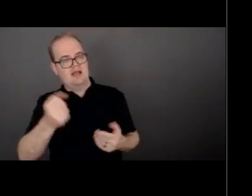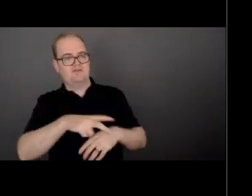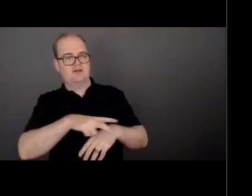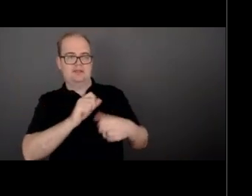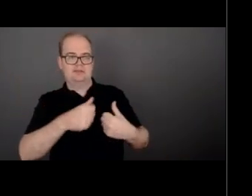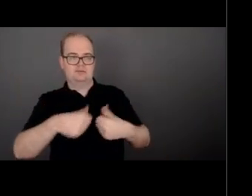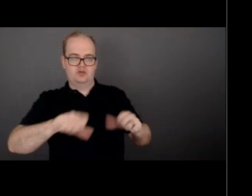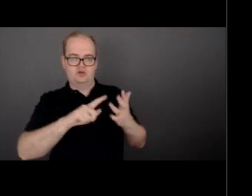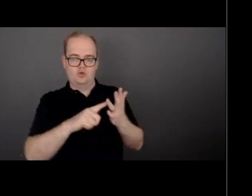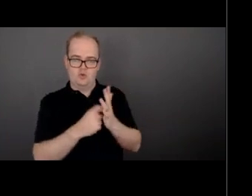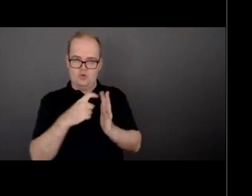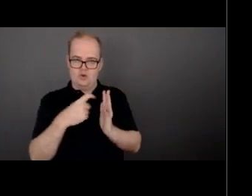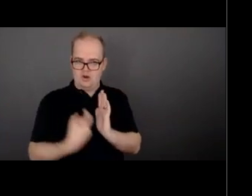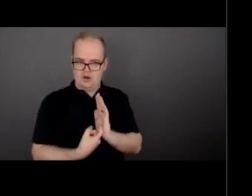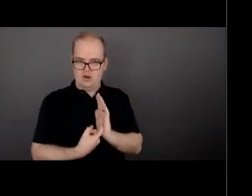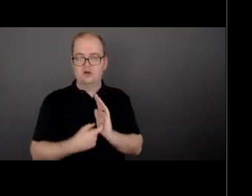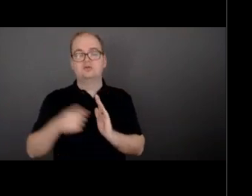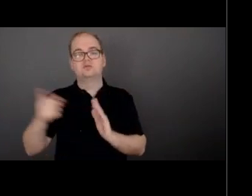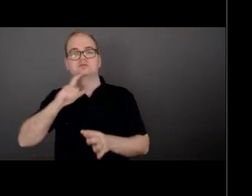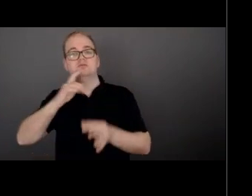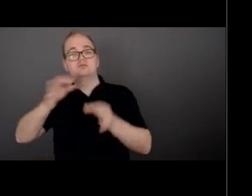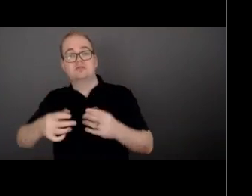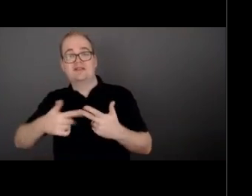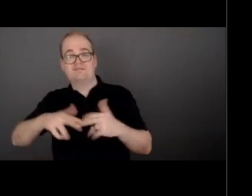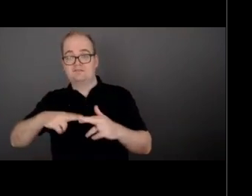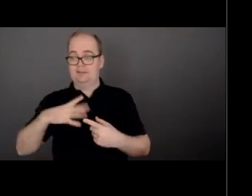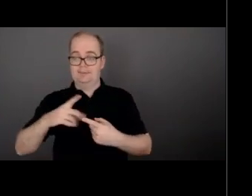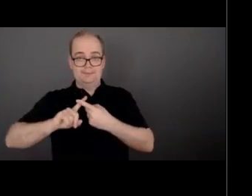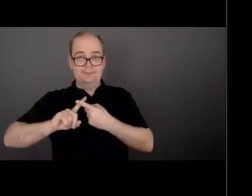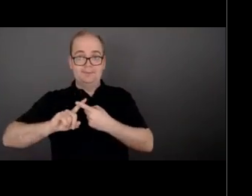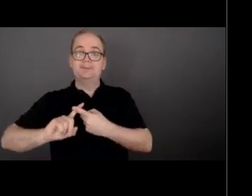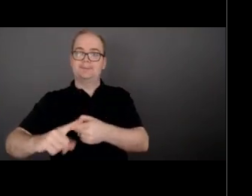temporary order or can they make a final order.